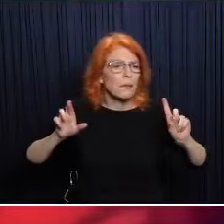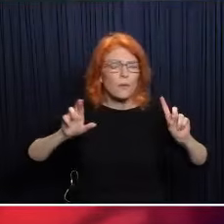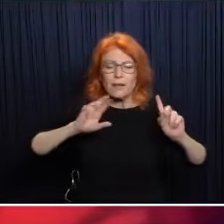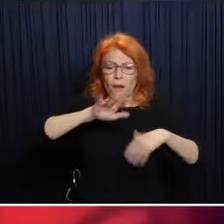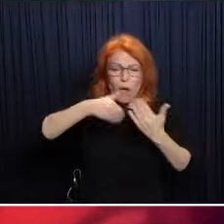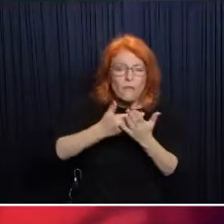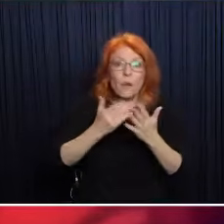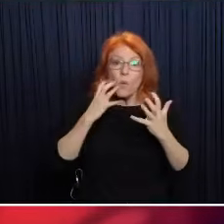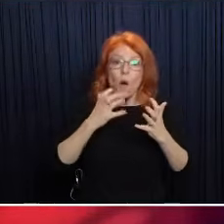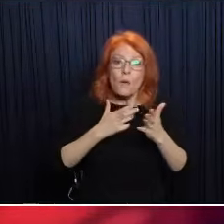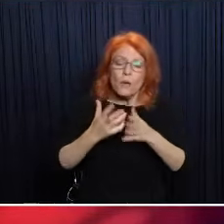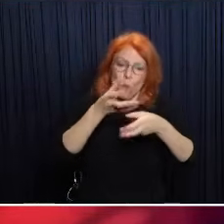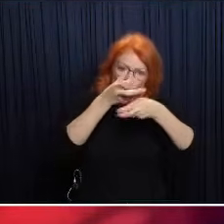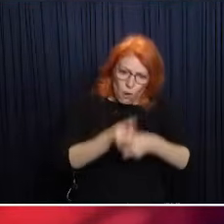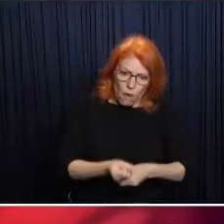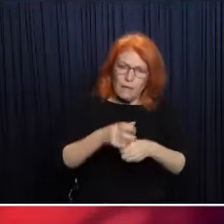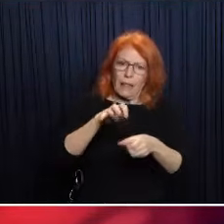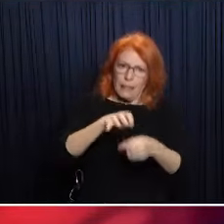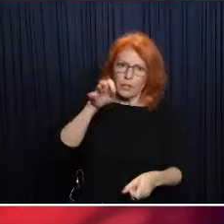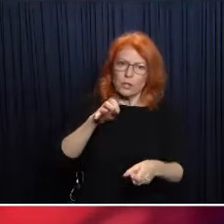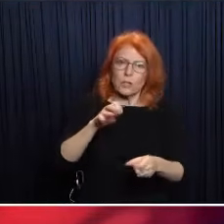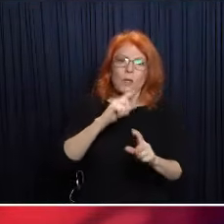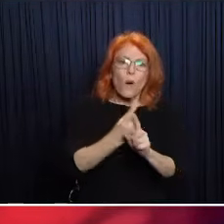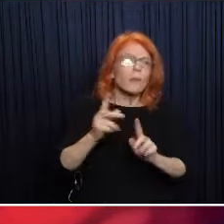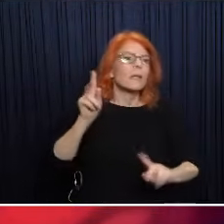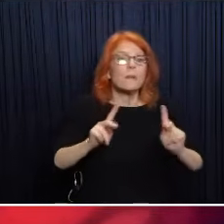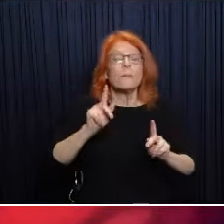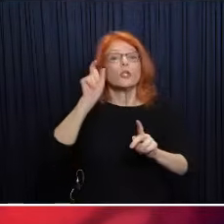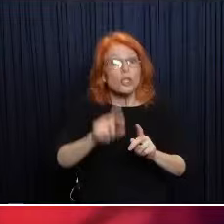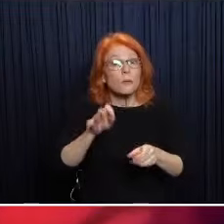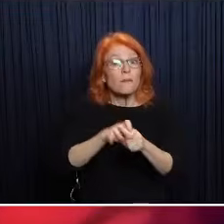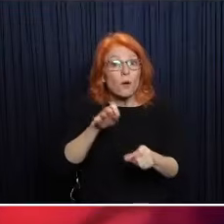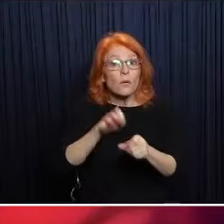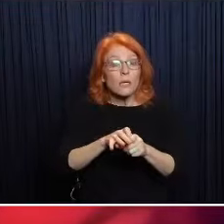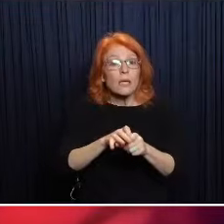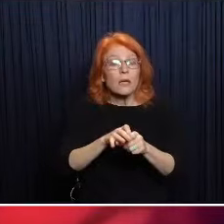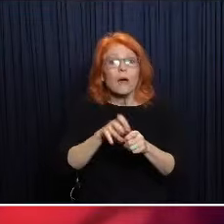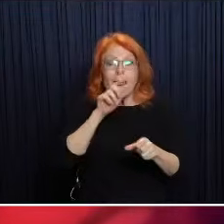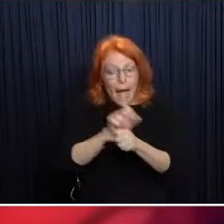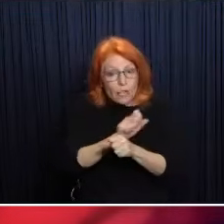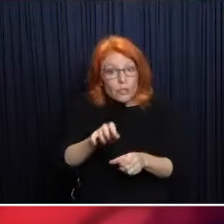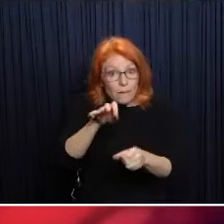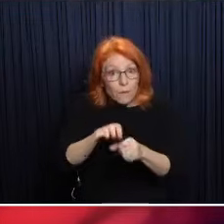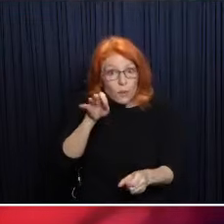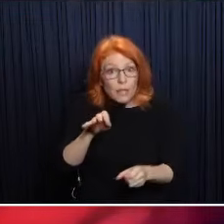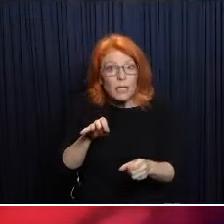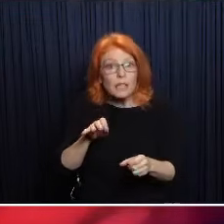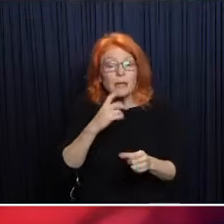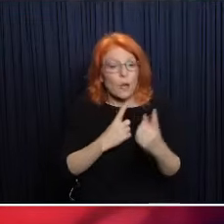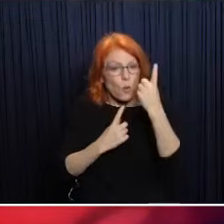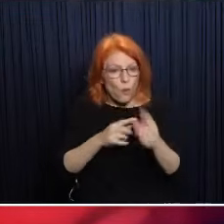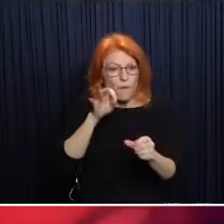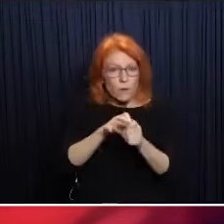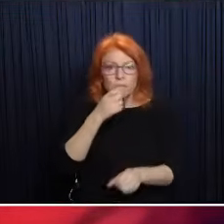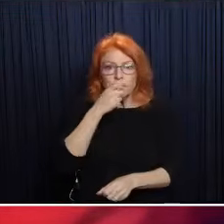BETTER THAN FEDERAL OFFICIALS. AMERICANS OF ALL PARTIES WANT TO HAVE CONFIDENCE IN THEIR